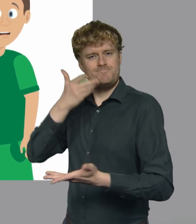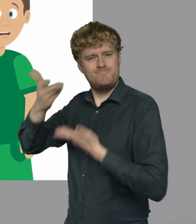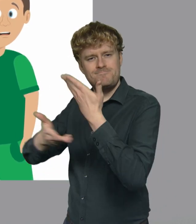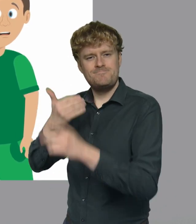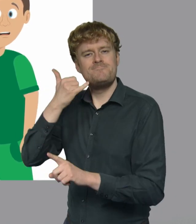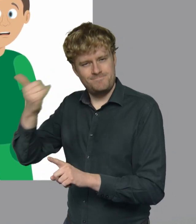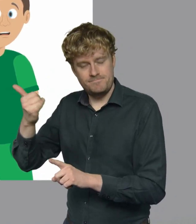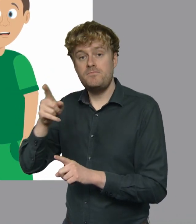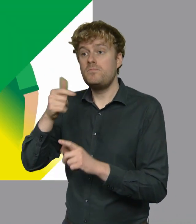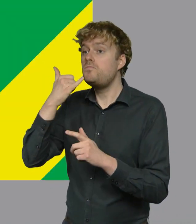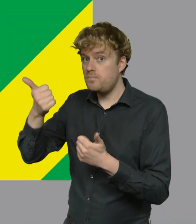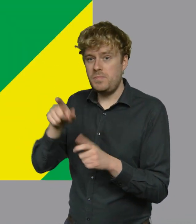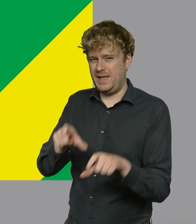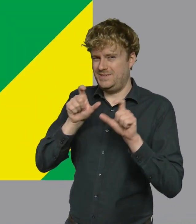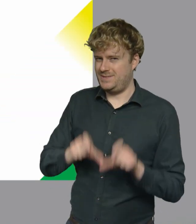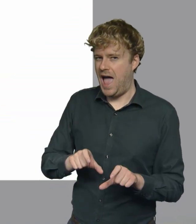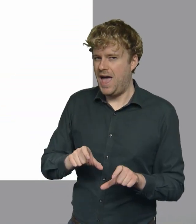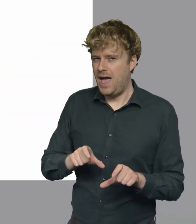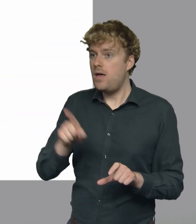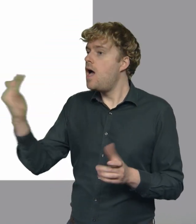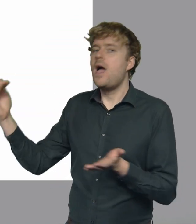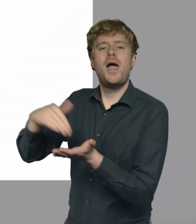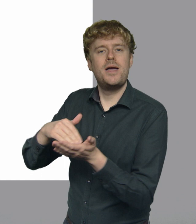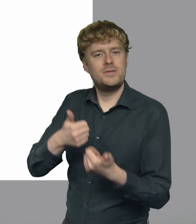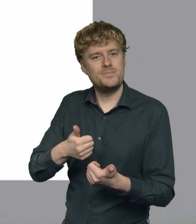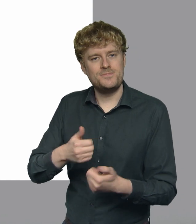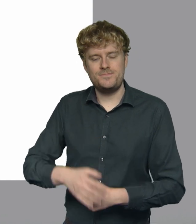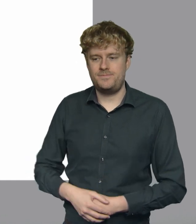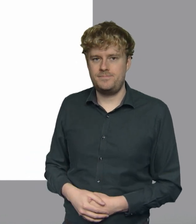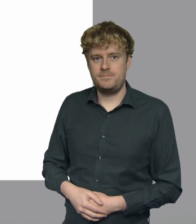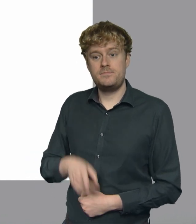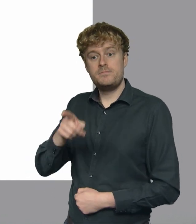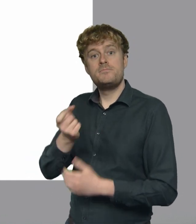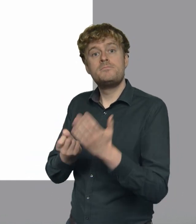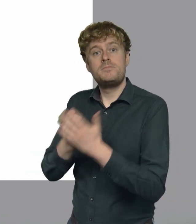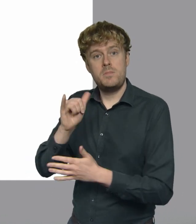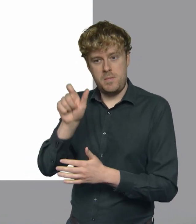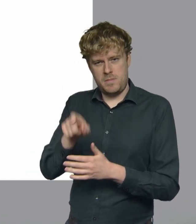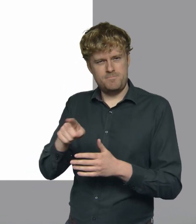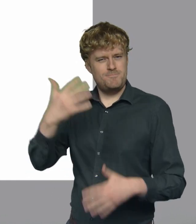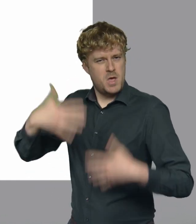Stay with the casualty until help arrives if your casualty is injured and has a severe bleed.